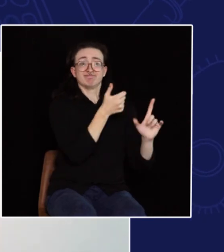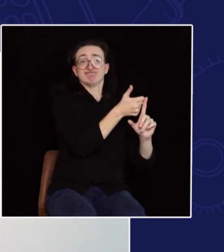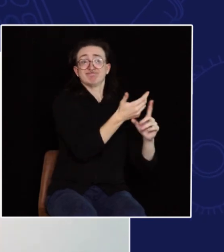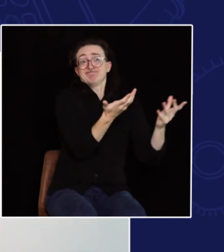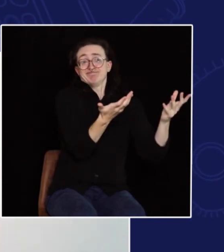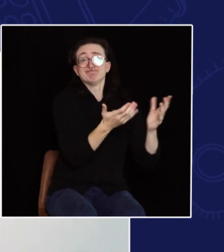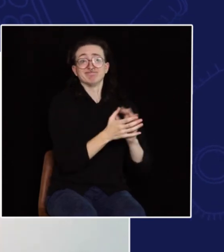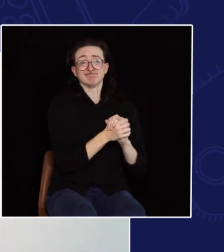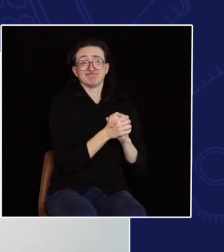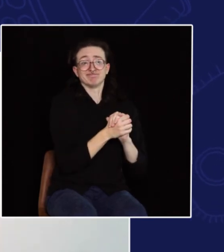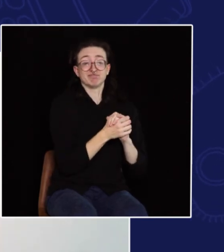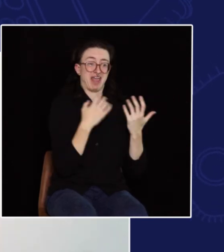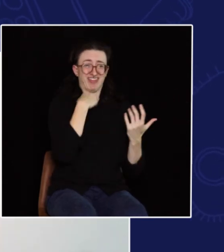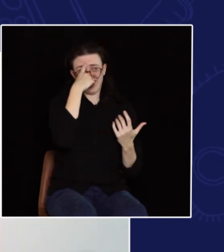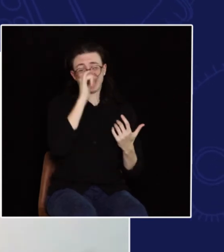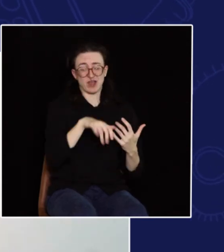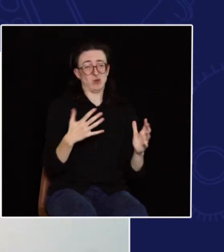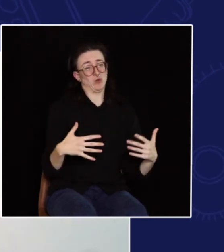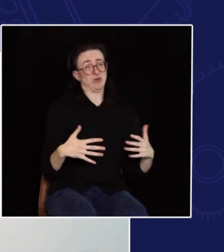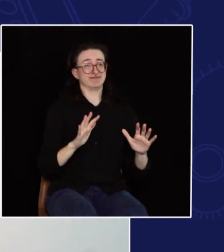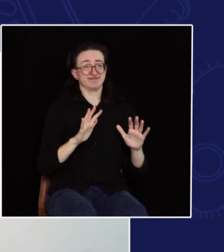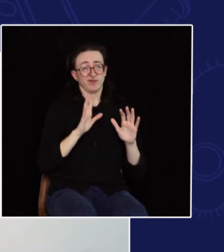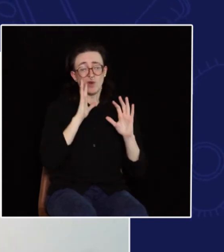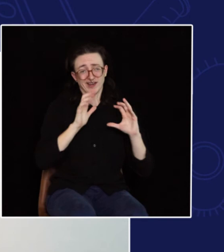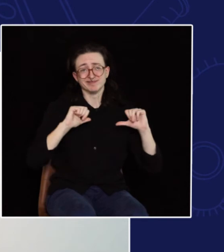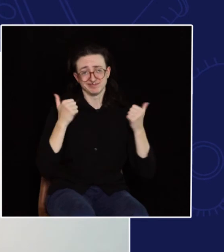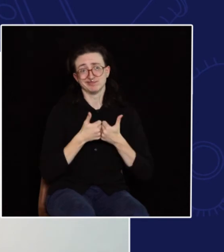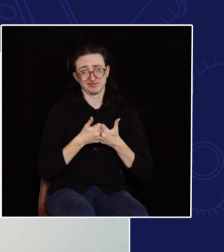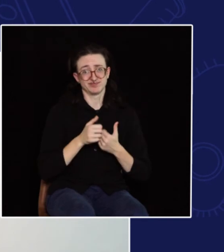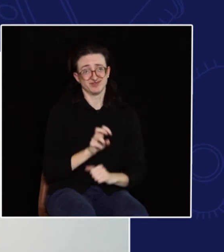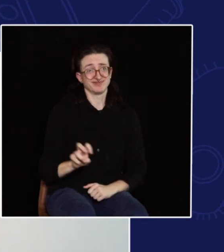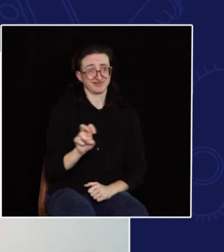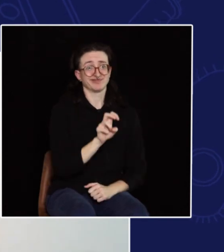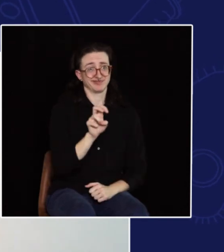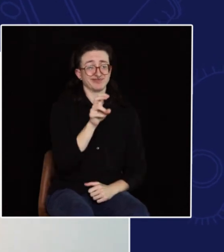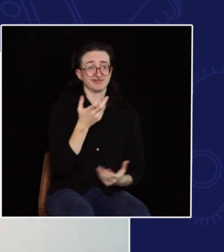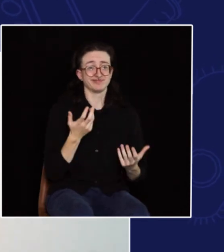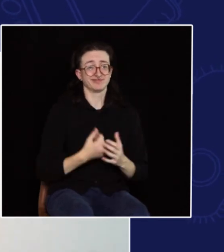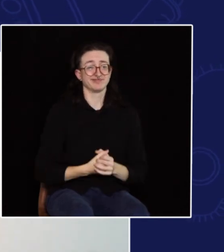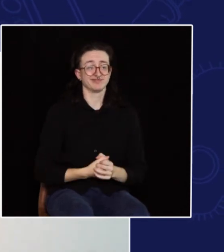And I think they -- I mean, it's going to be... a challenging journey.